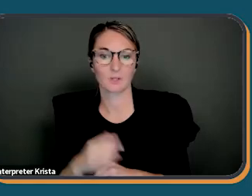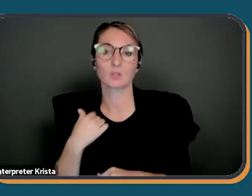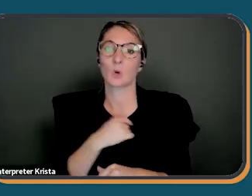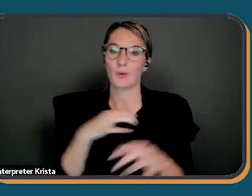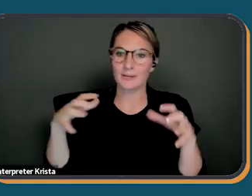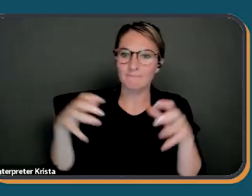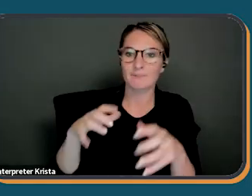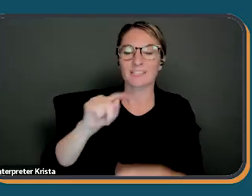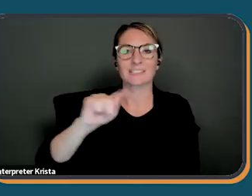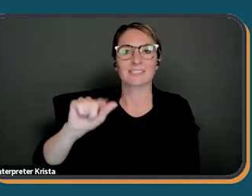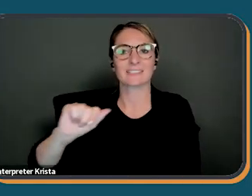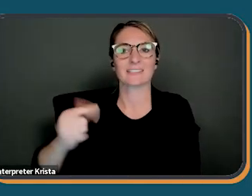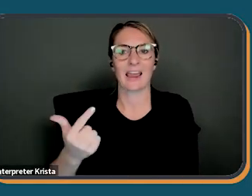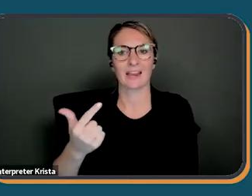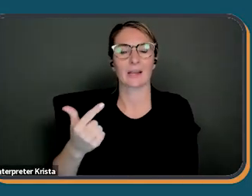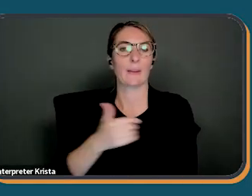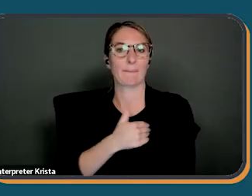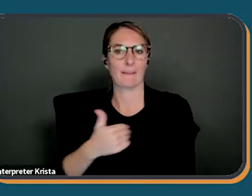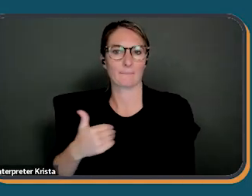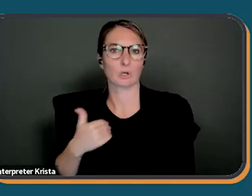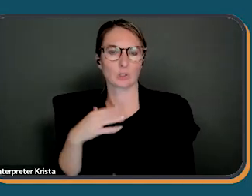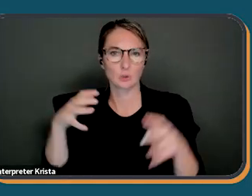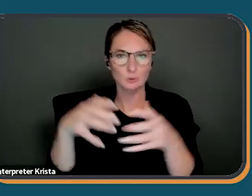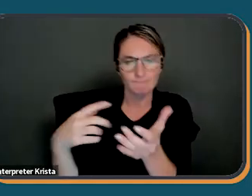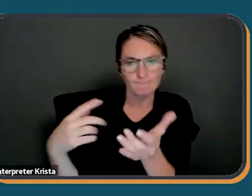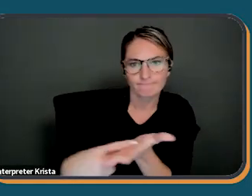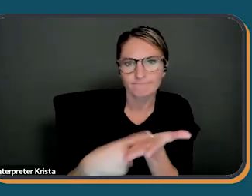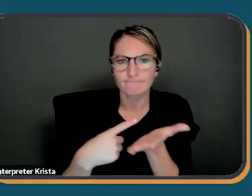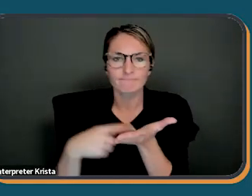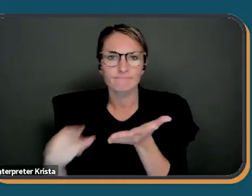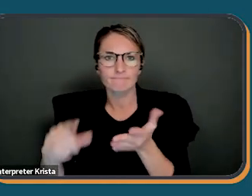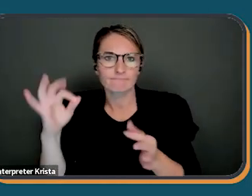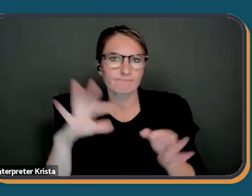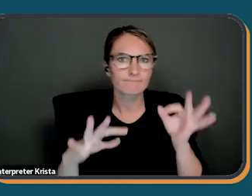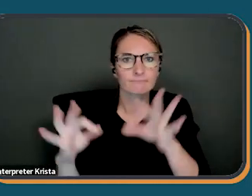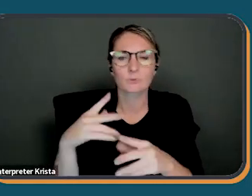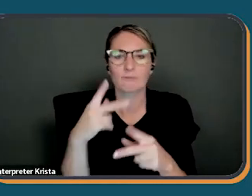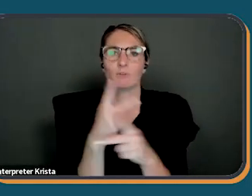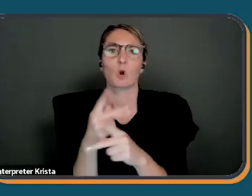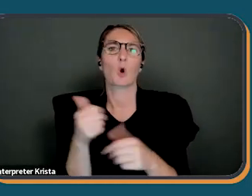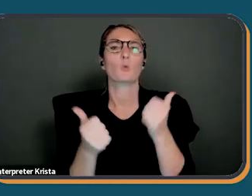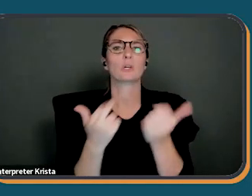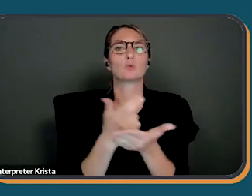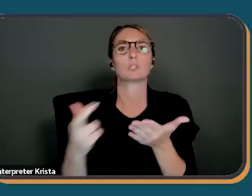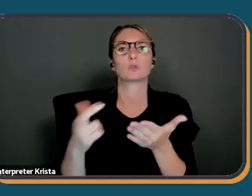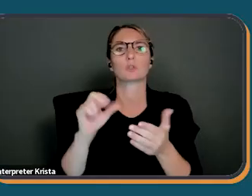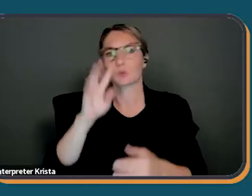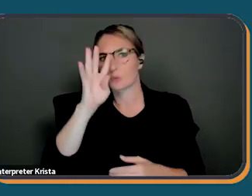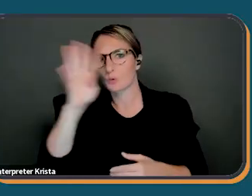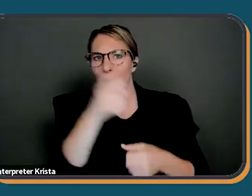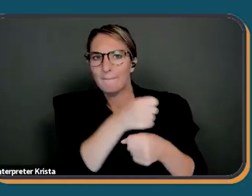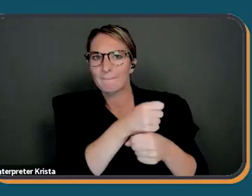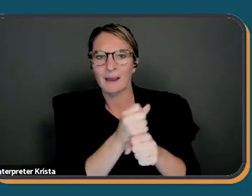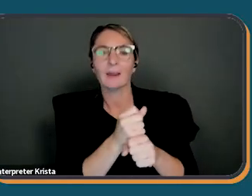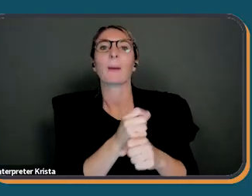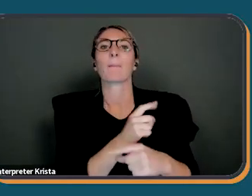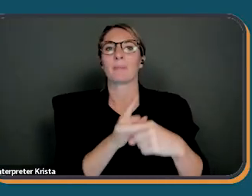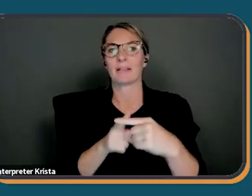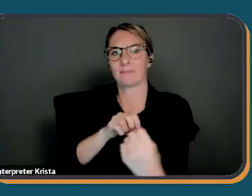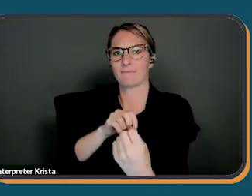TAG members also shaped our decisions about which resources to create and provided feedback on the initial drafts of those resources.